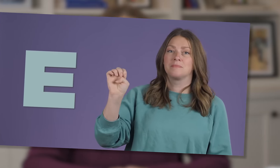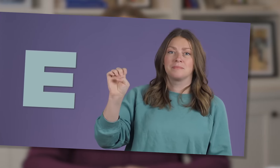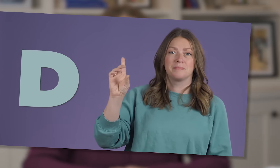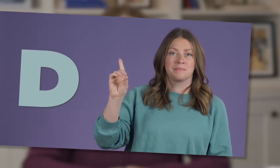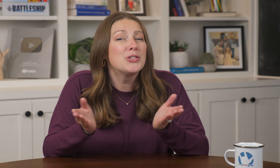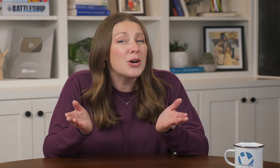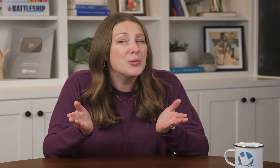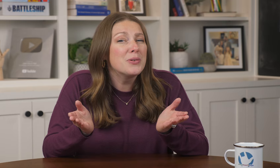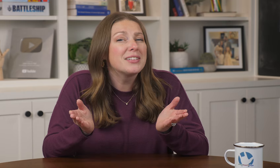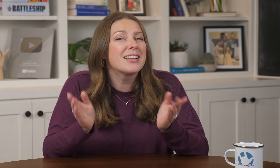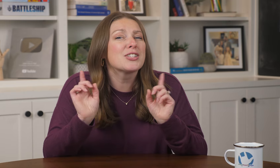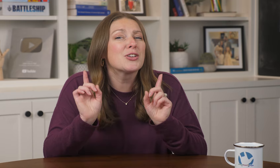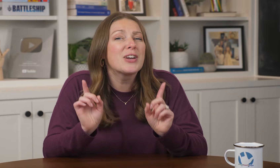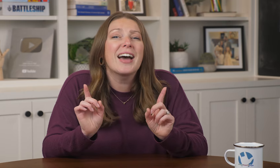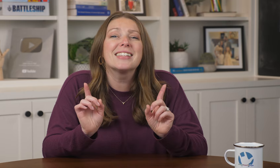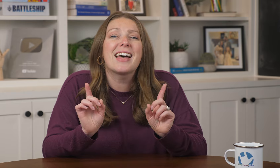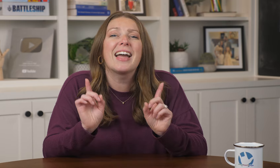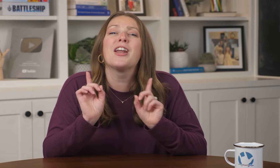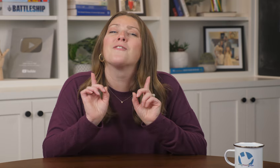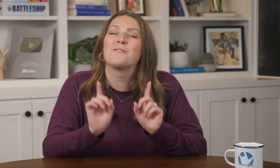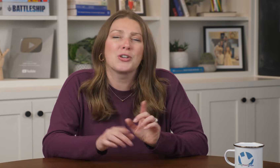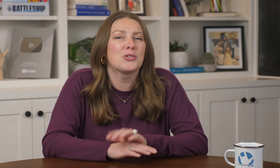So let's learn how to sign first responder